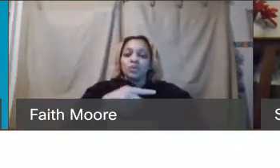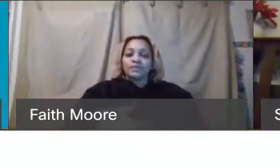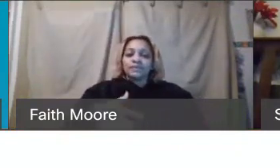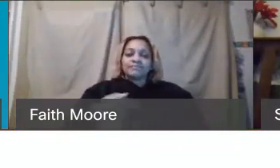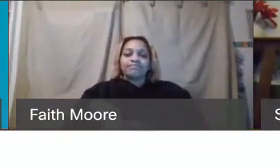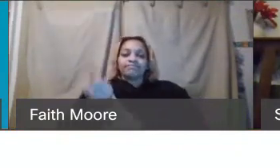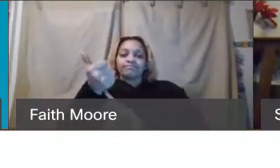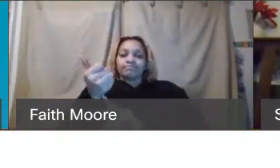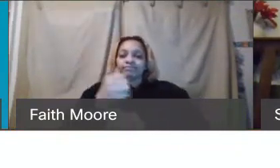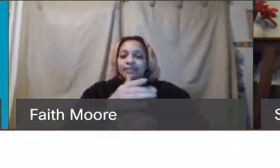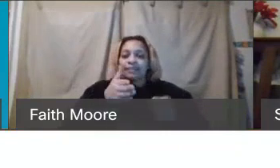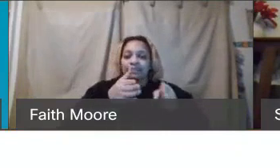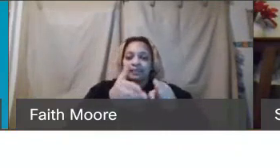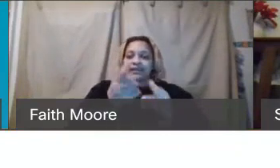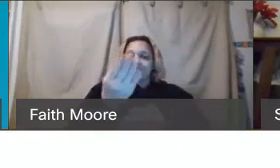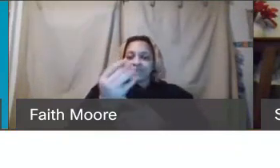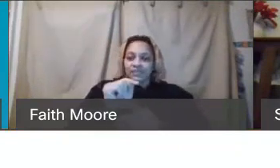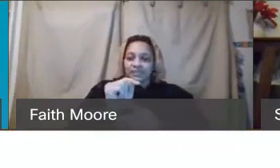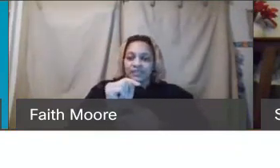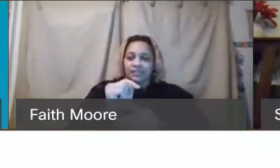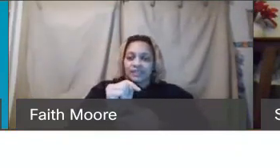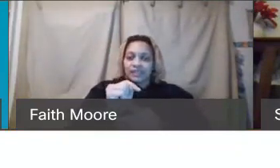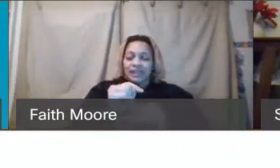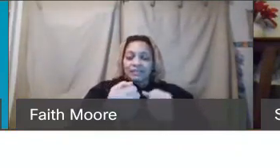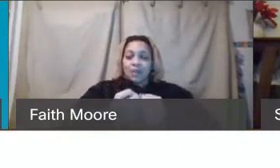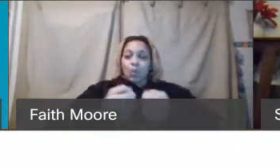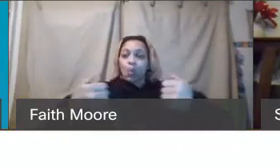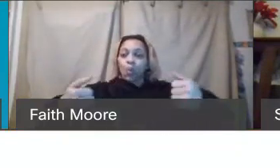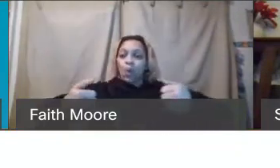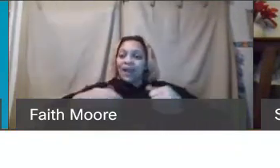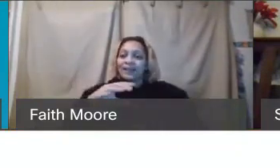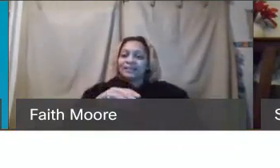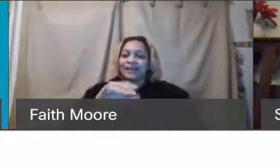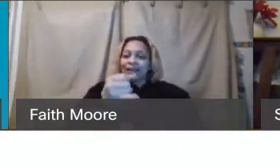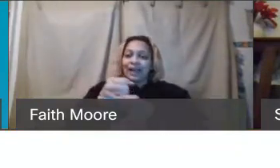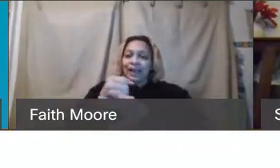And widening that island and wriggling that cycle track is to provide.